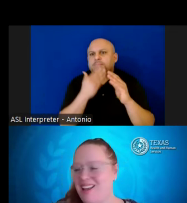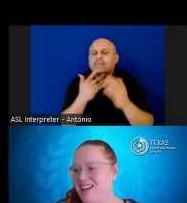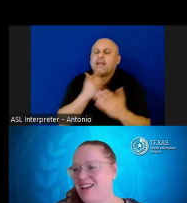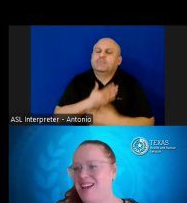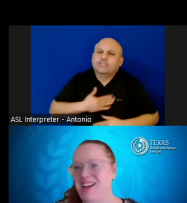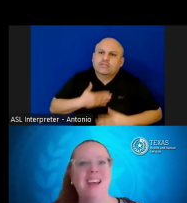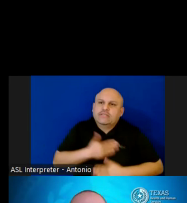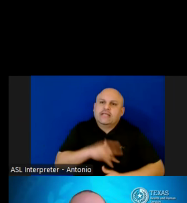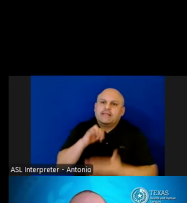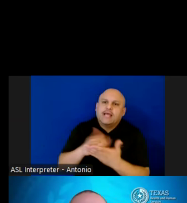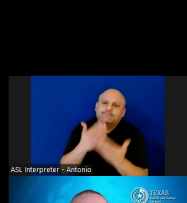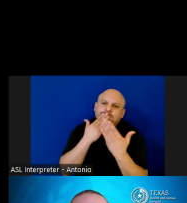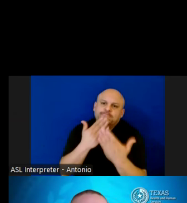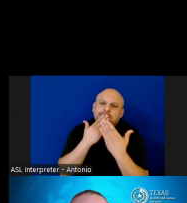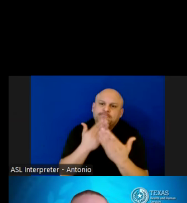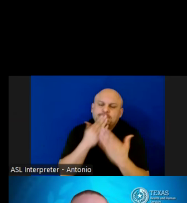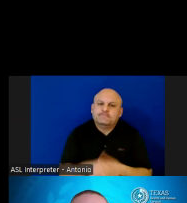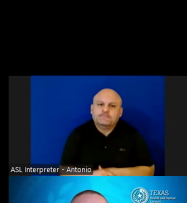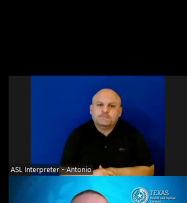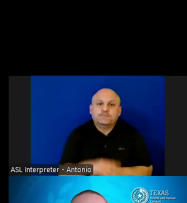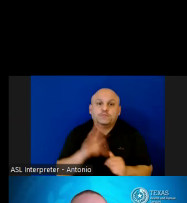Thank you, Kate. I appreciate that.